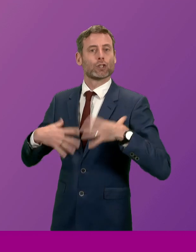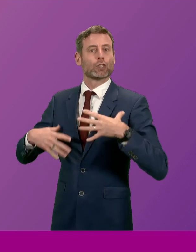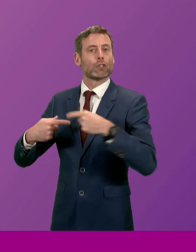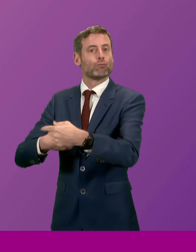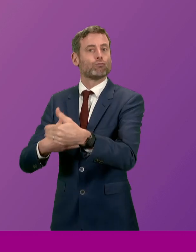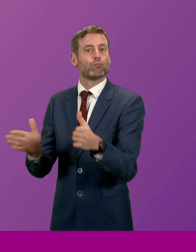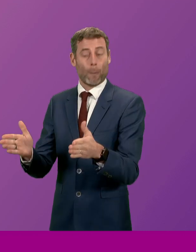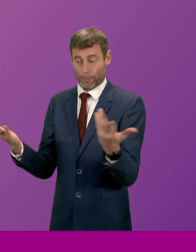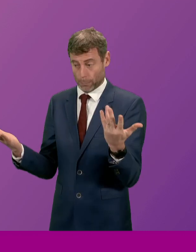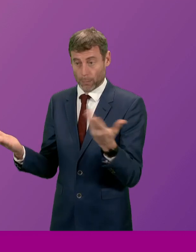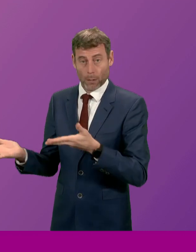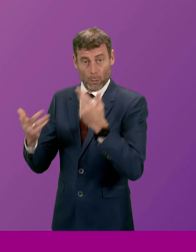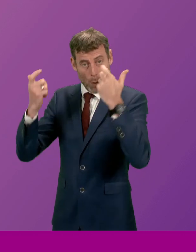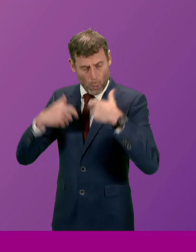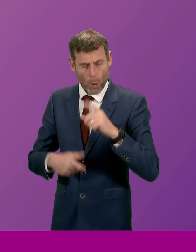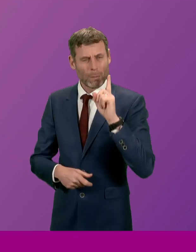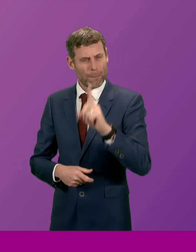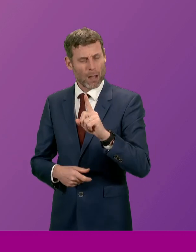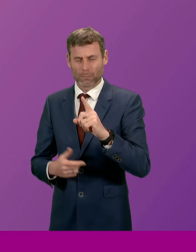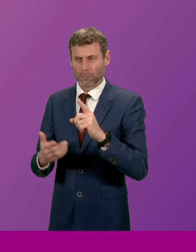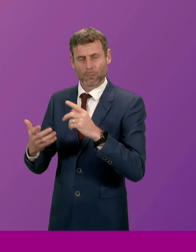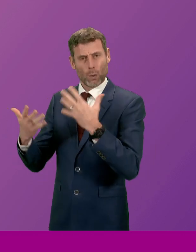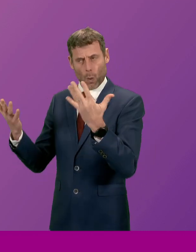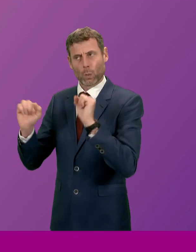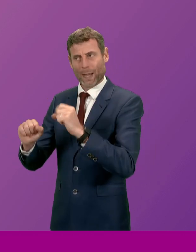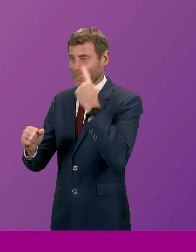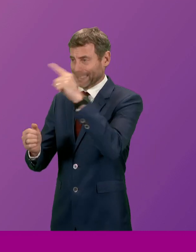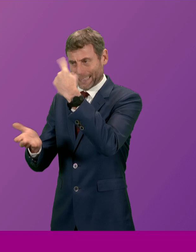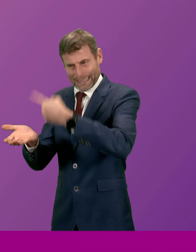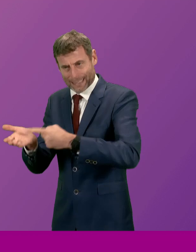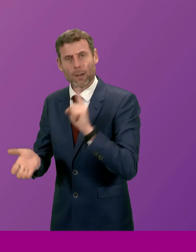but there is absolutely no reason why MSPs cannot discuss the wider issues.